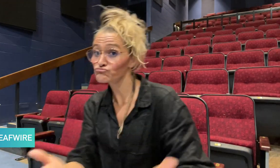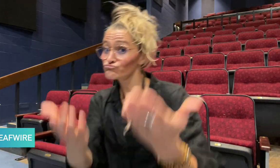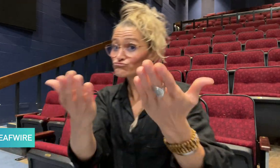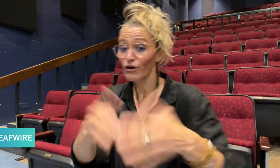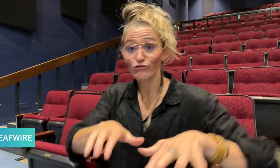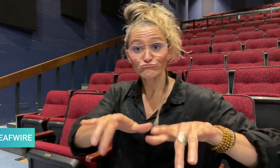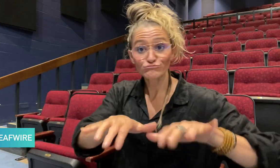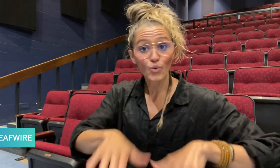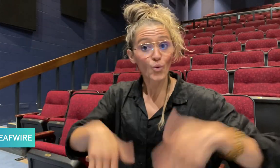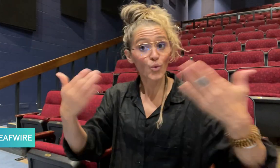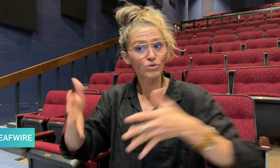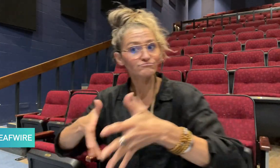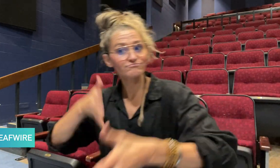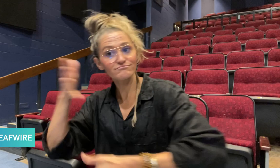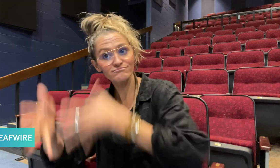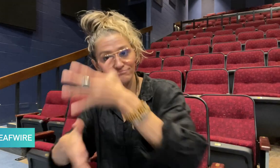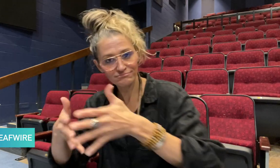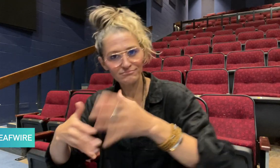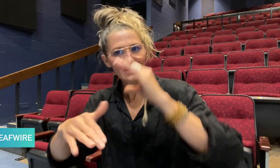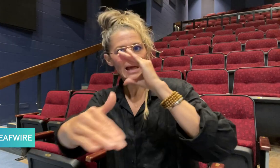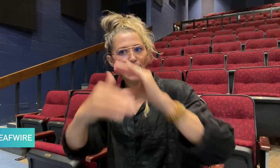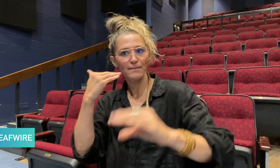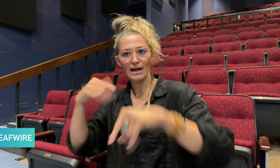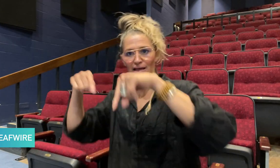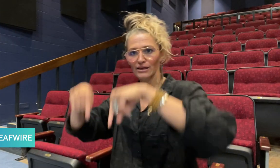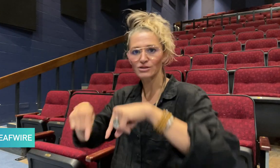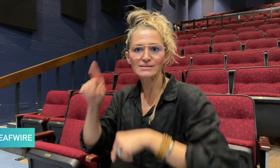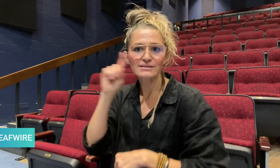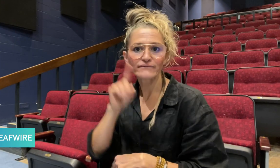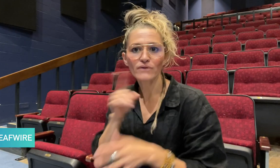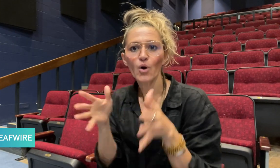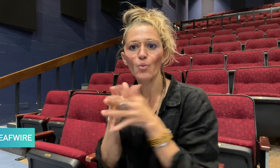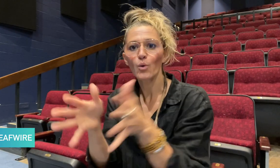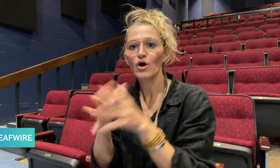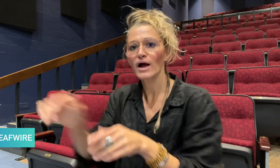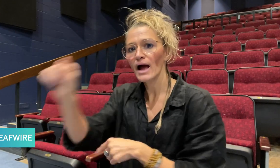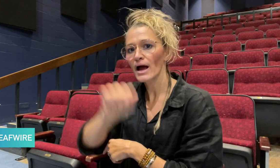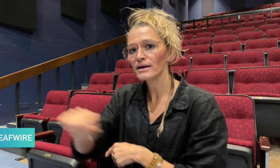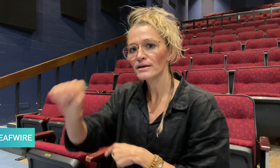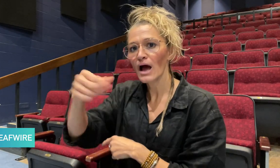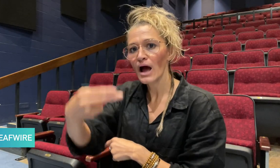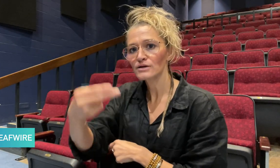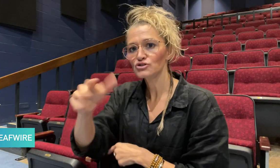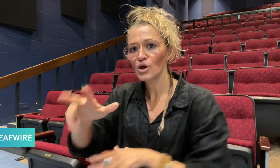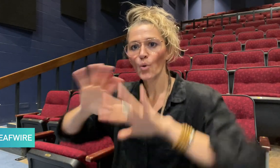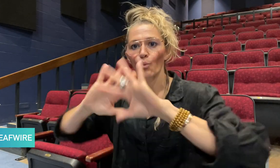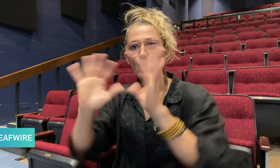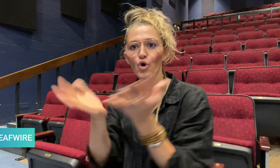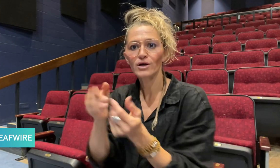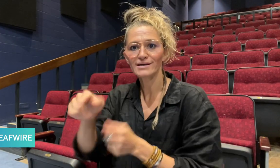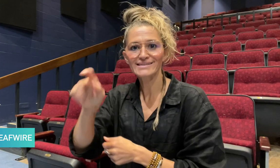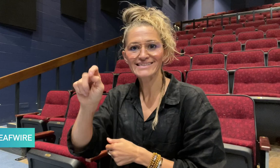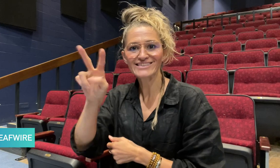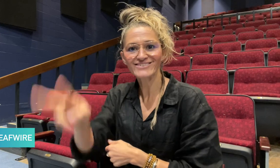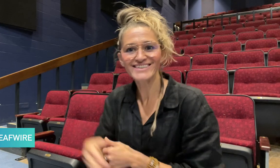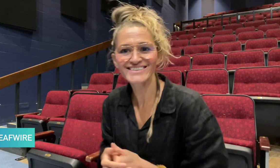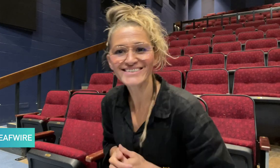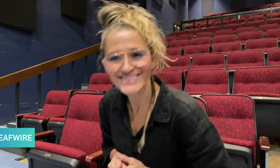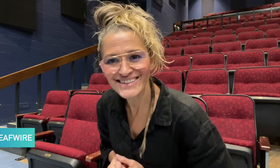in landscape format to deafwire@h3world.tv.